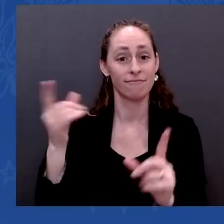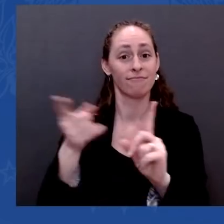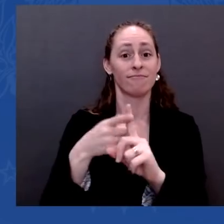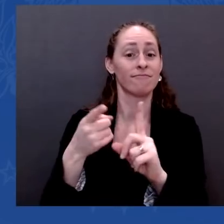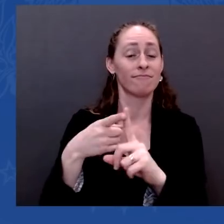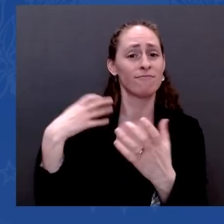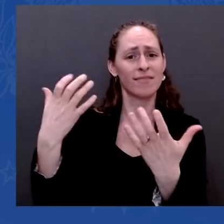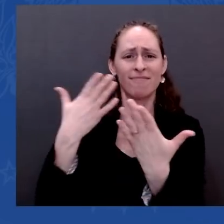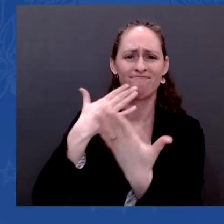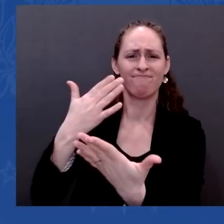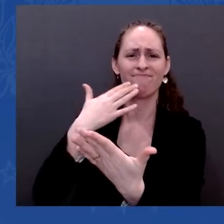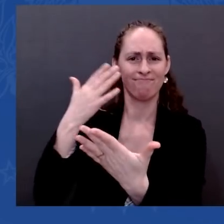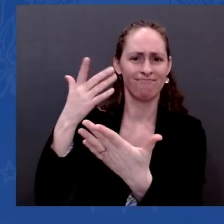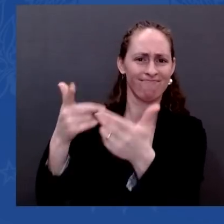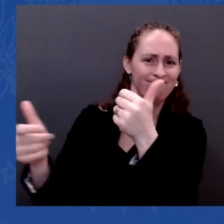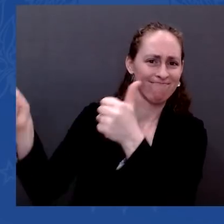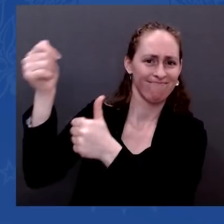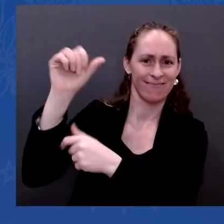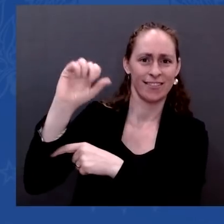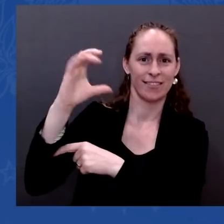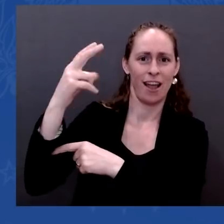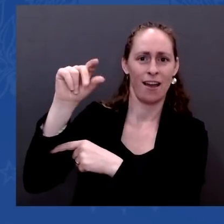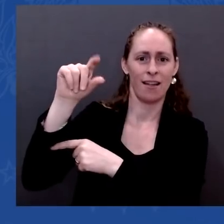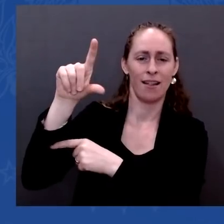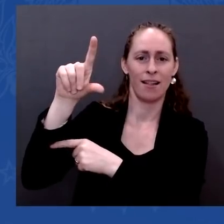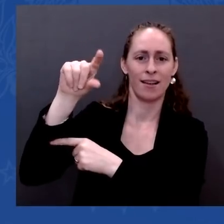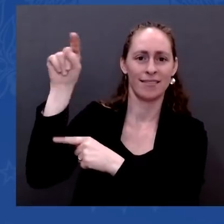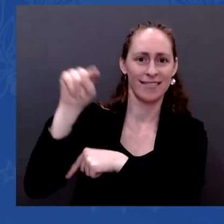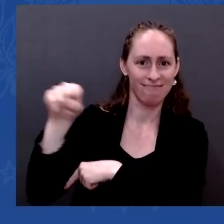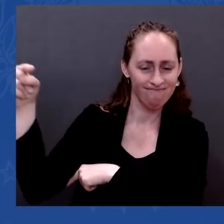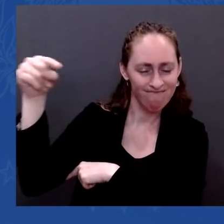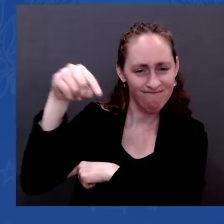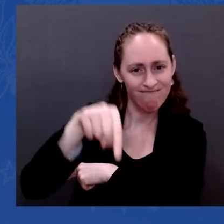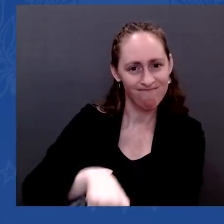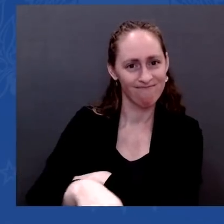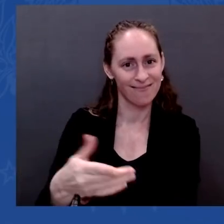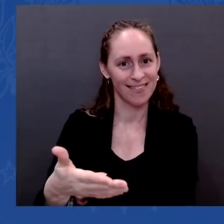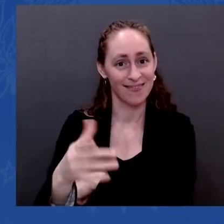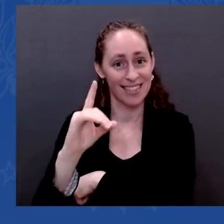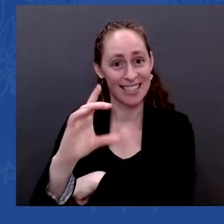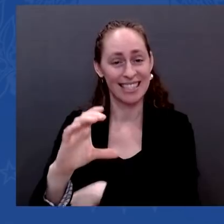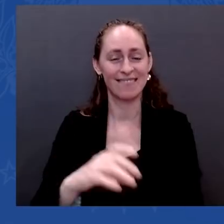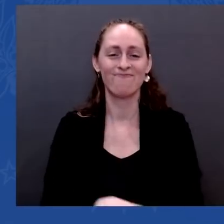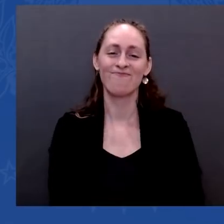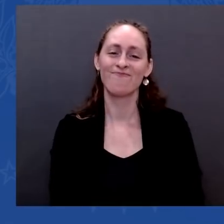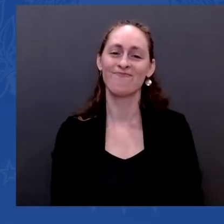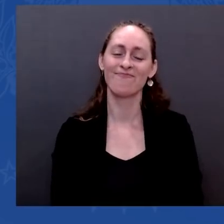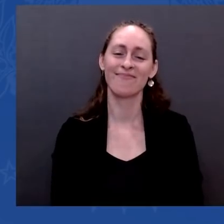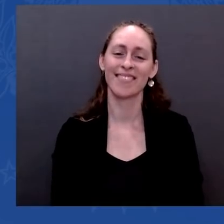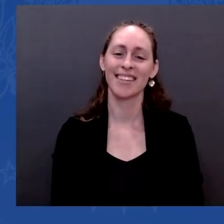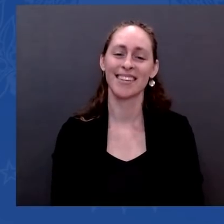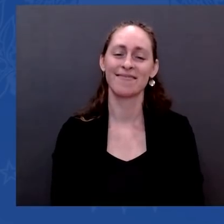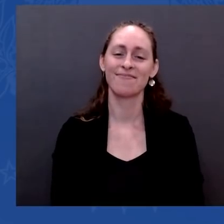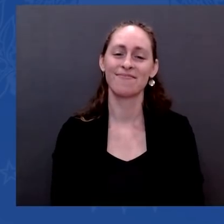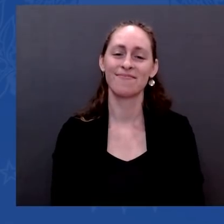We had an opportunity to have a very productive meeting. I think our staffs wondered whether we were going to let them in at all.